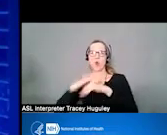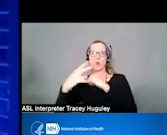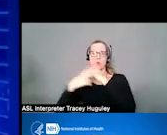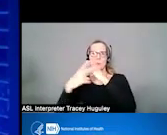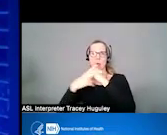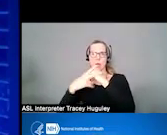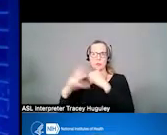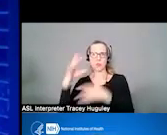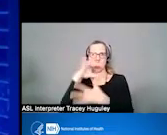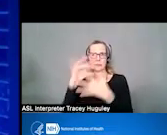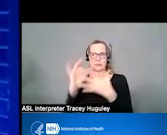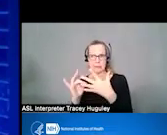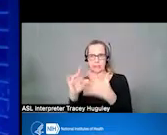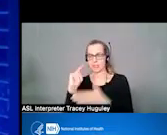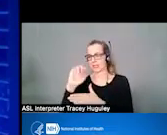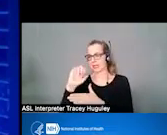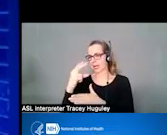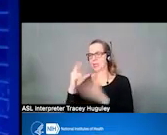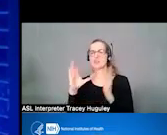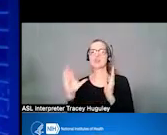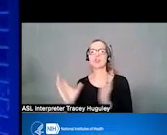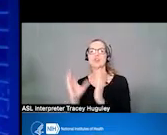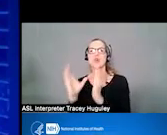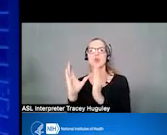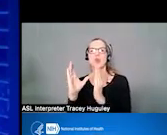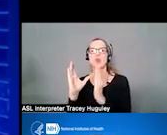and NIH does encourage the use of established repositories